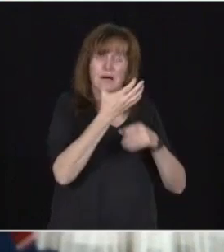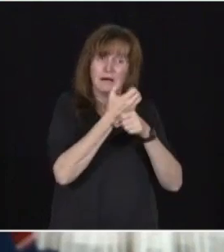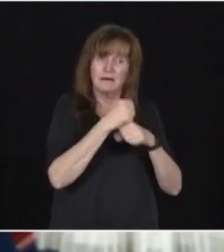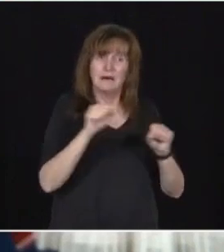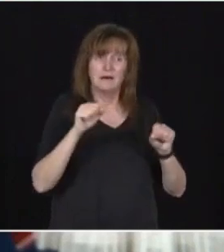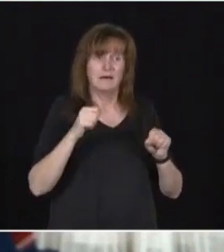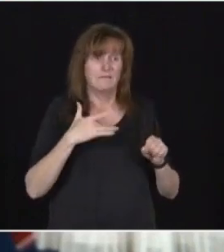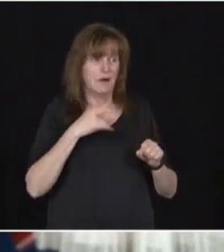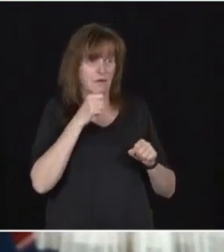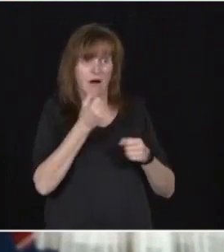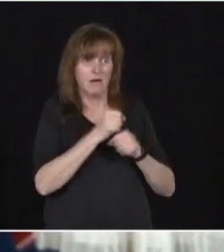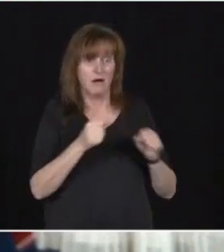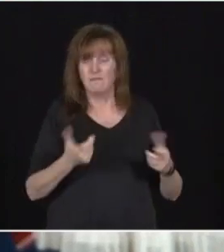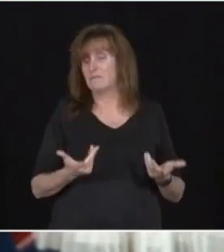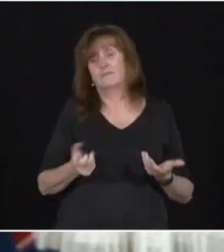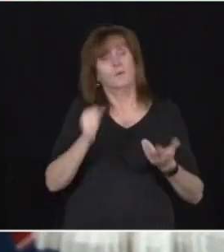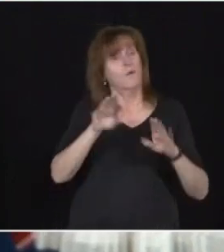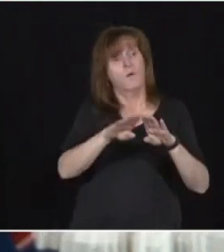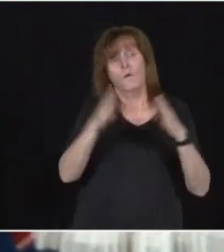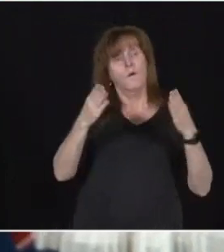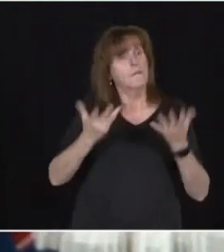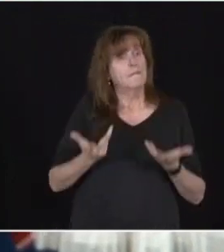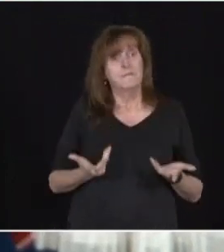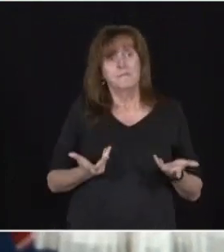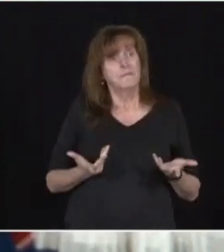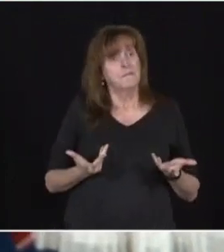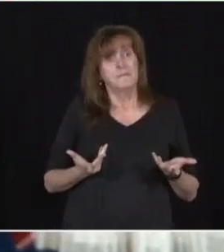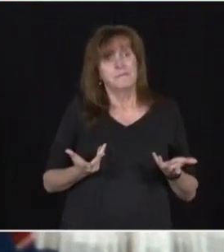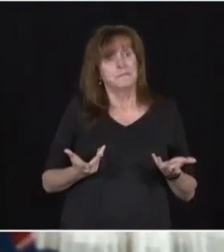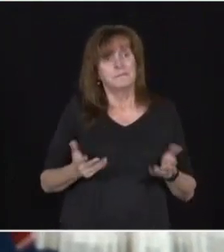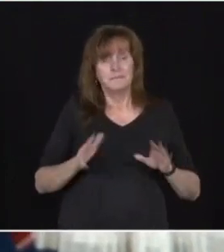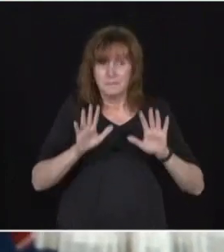if I don't feel they are safe, we will not bother opening them up.